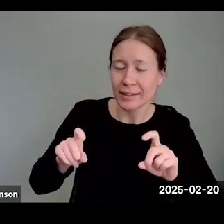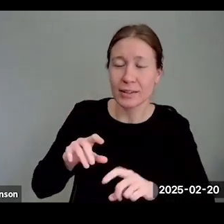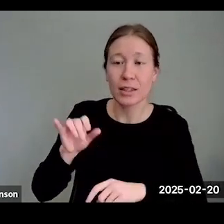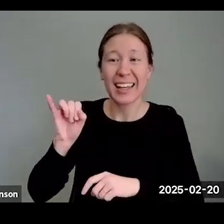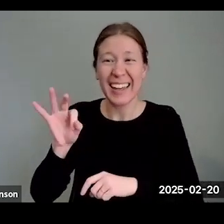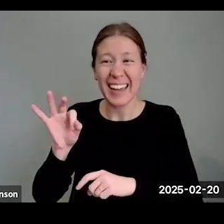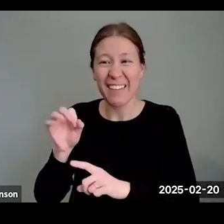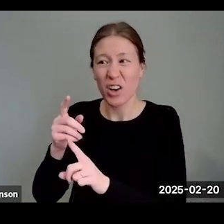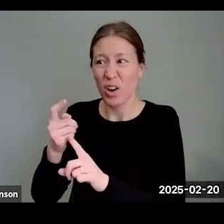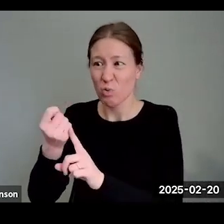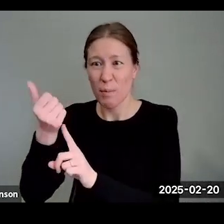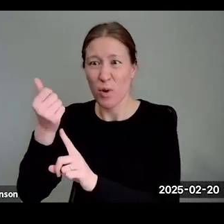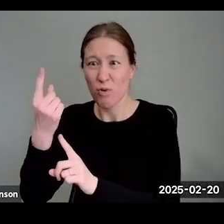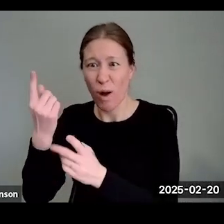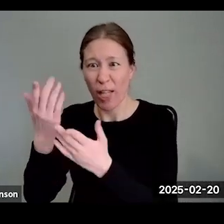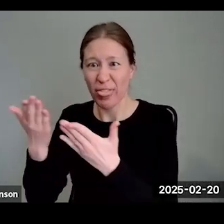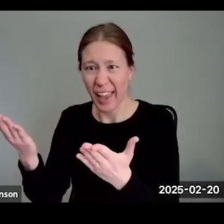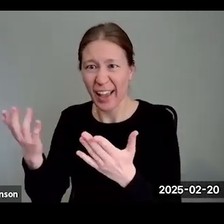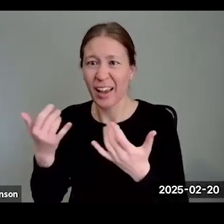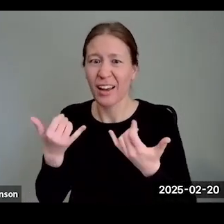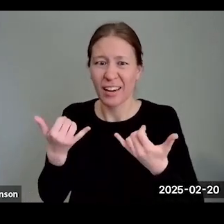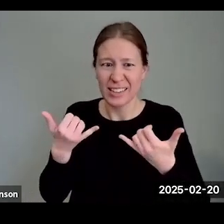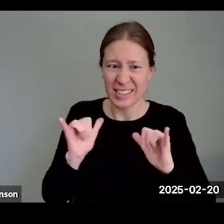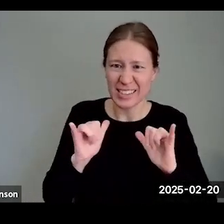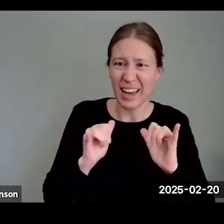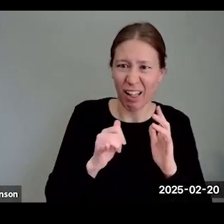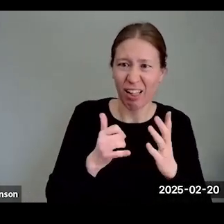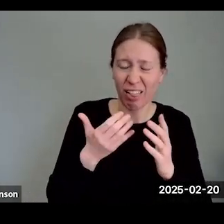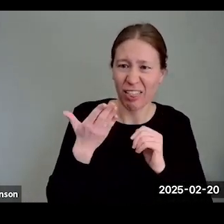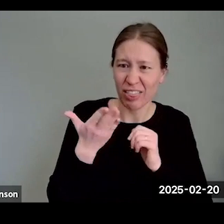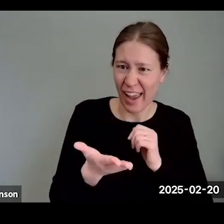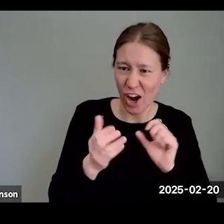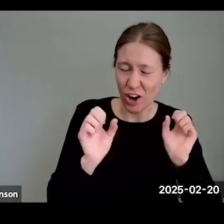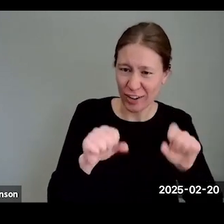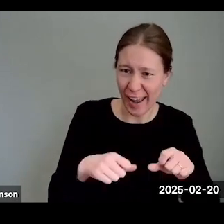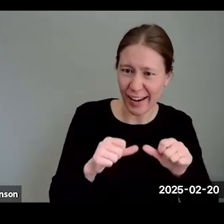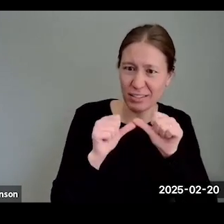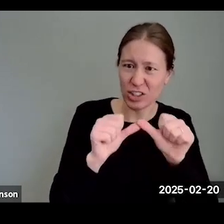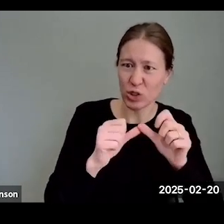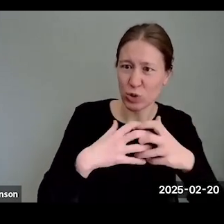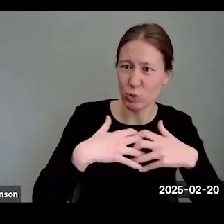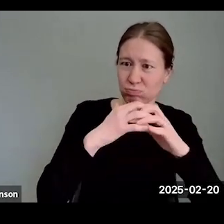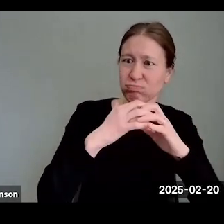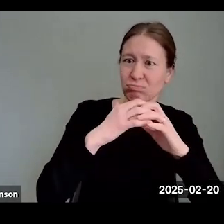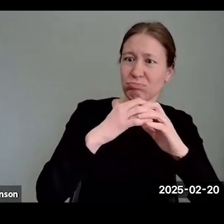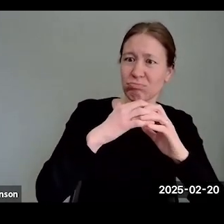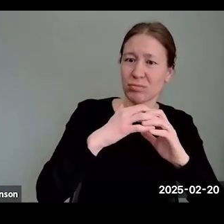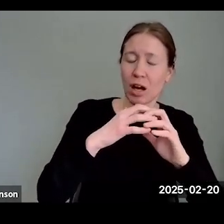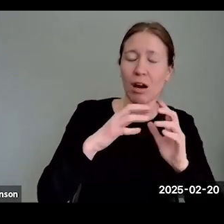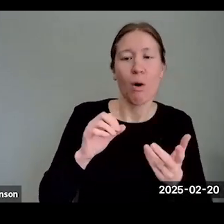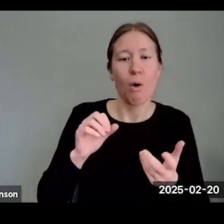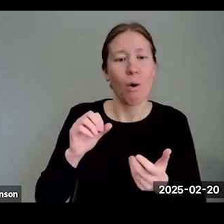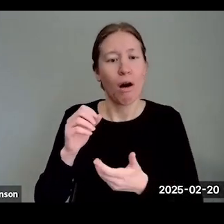didn't exist to perform its function, if we remove those studs or the foundation? Are there other elements within this home